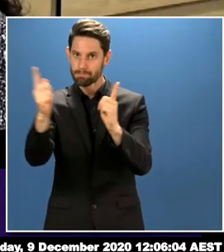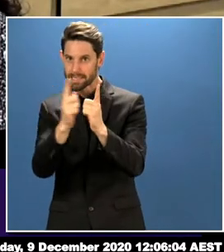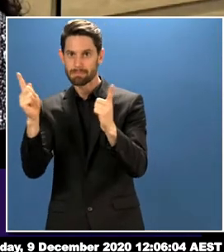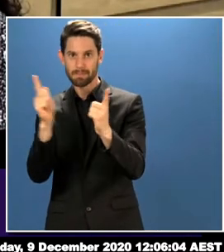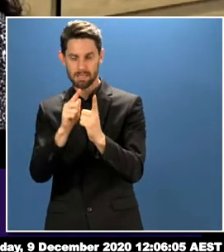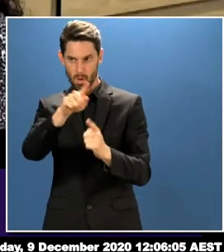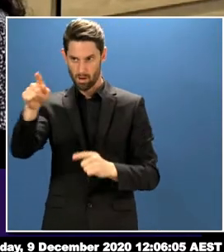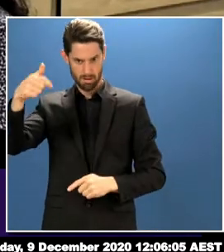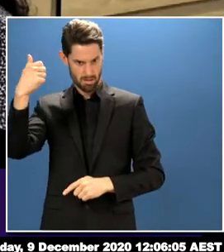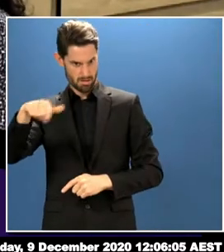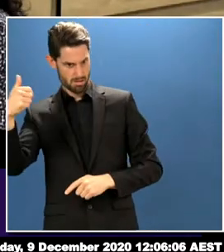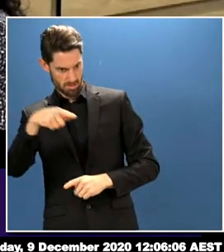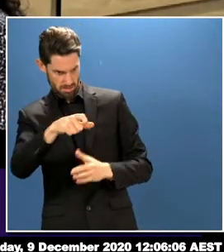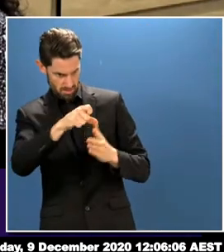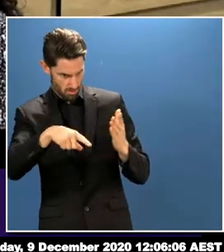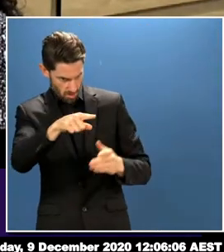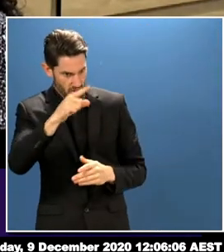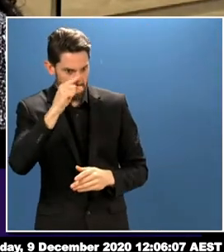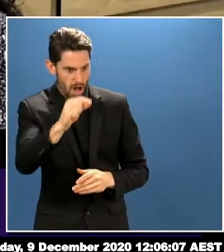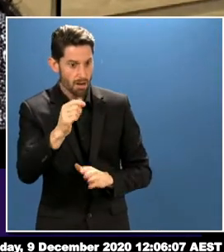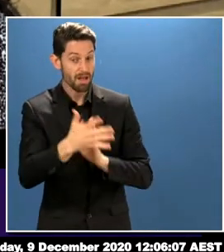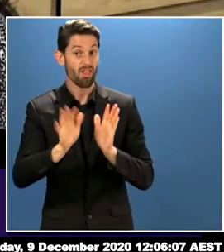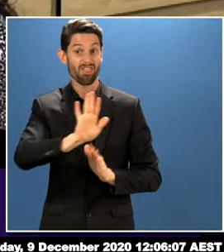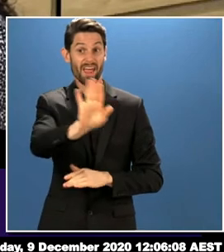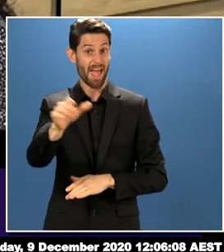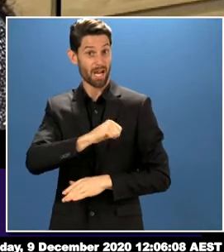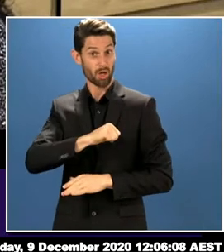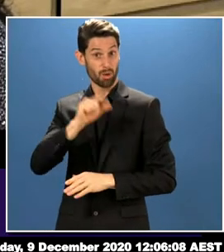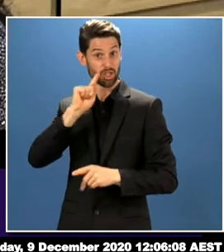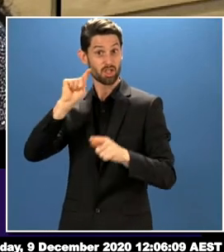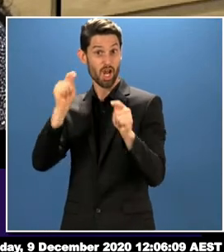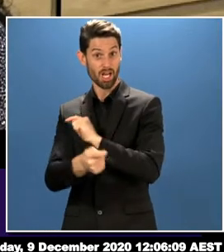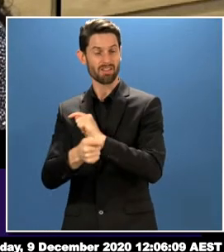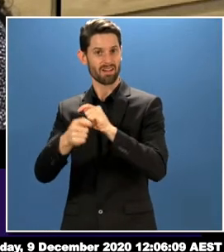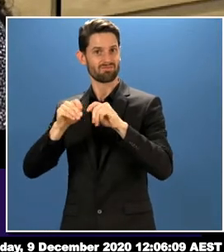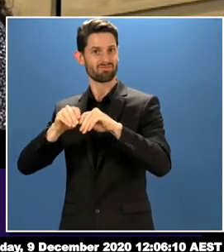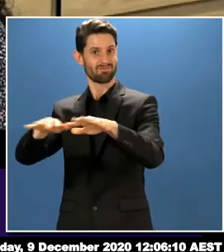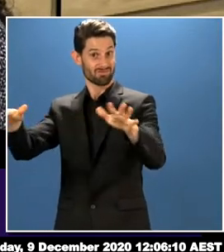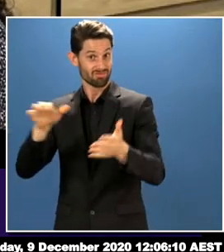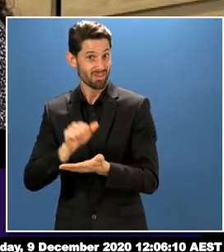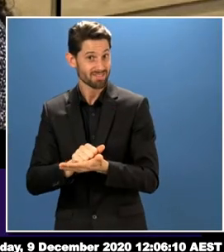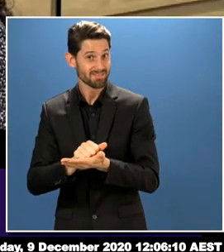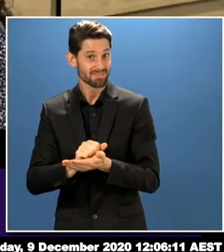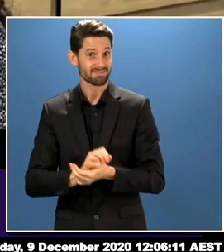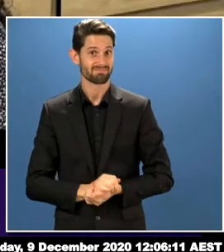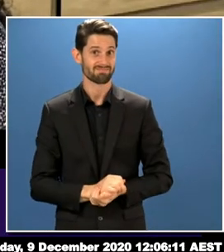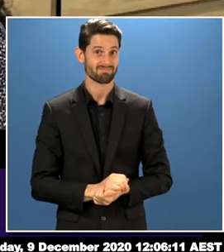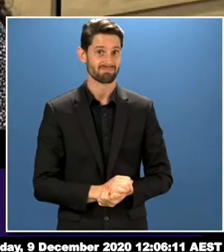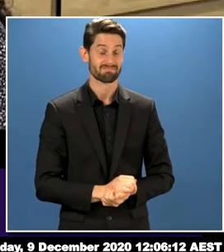see what they can achieve, and the change will occur? That's correct because, their colleagues